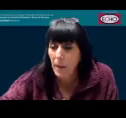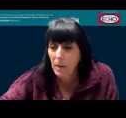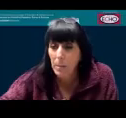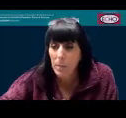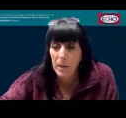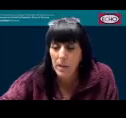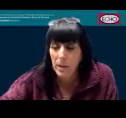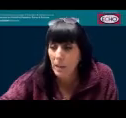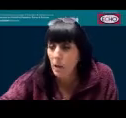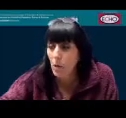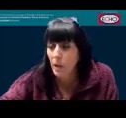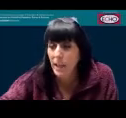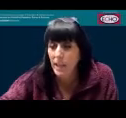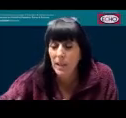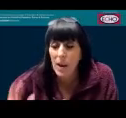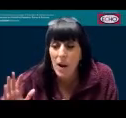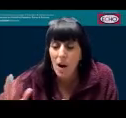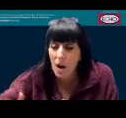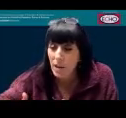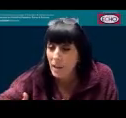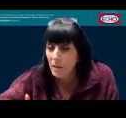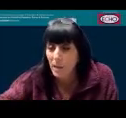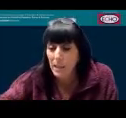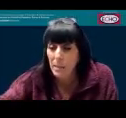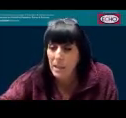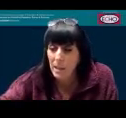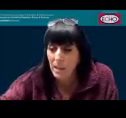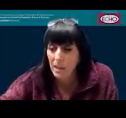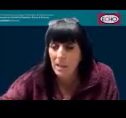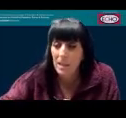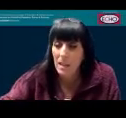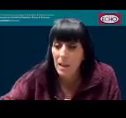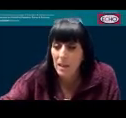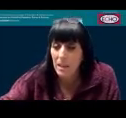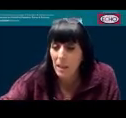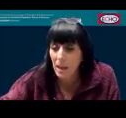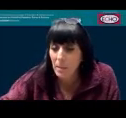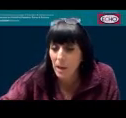PowerPoints, our recordings, all the recommendations that are